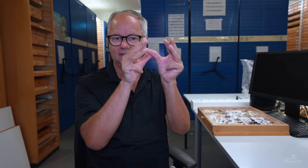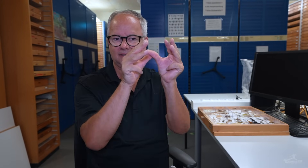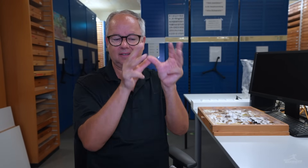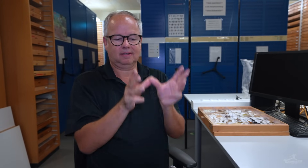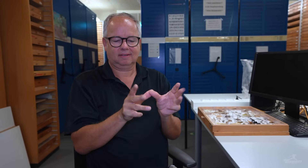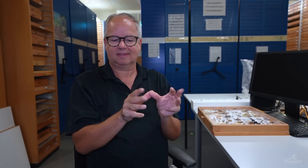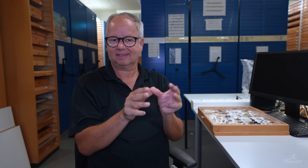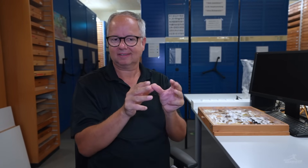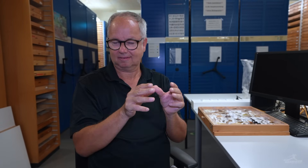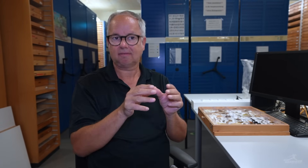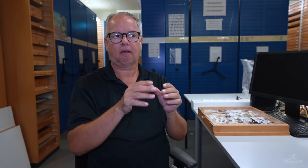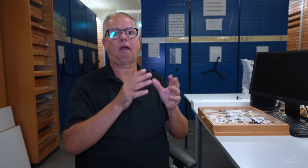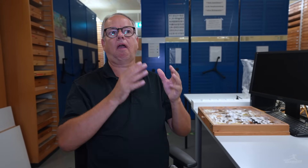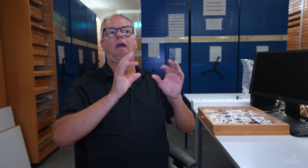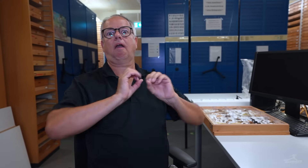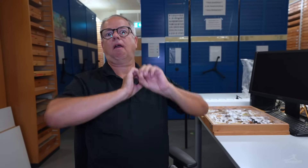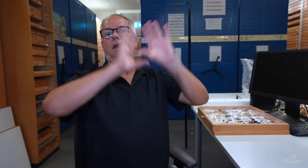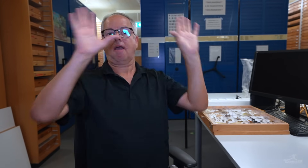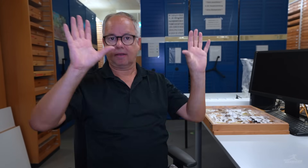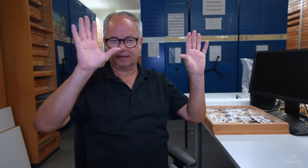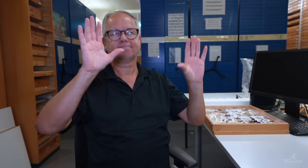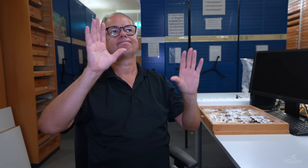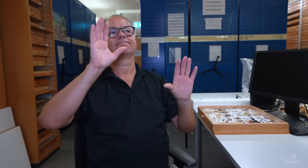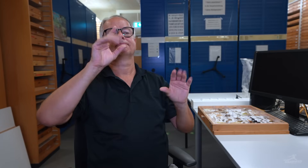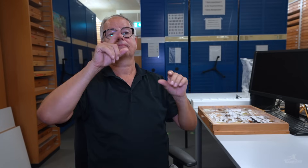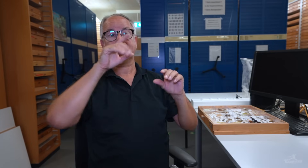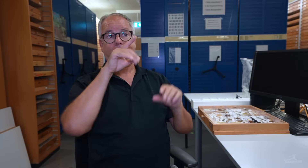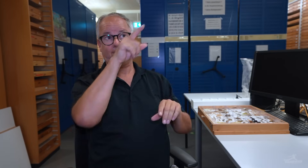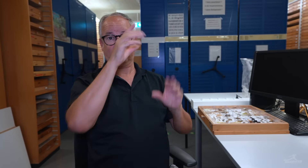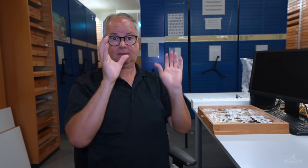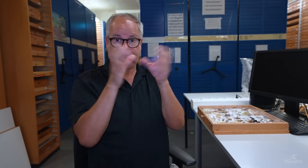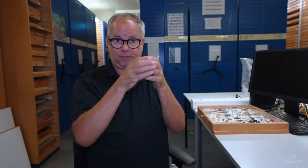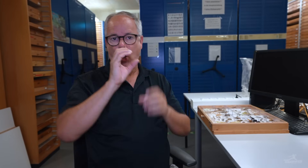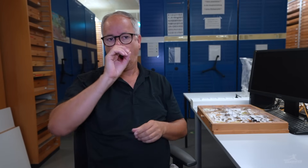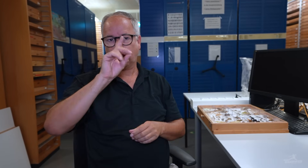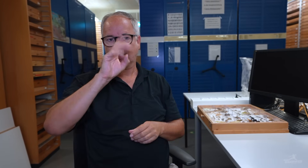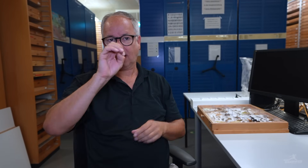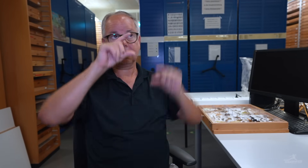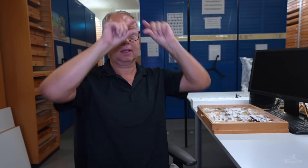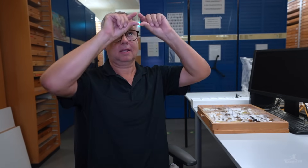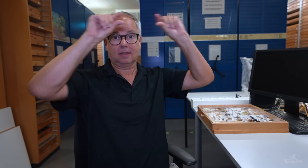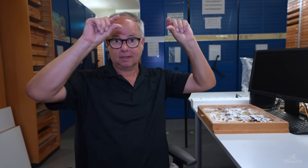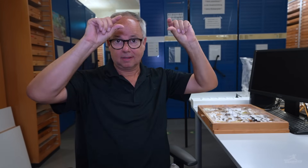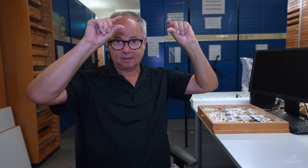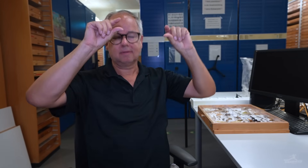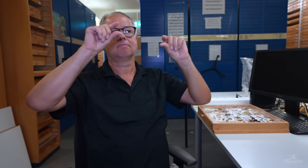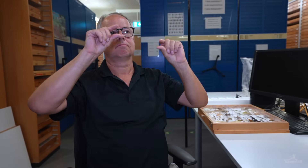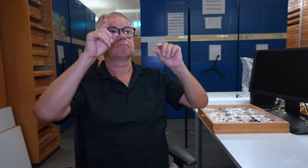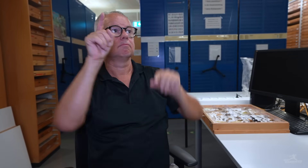This sign makes that very clear. Insects have different orders such as